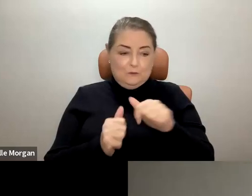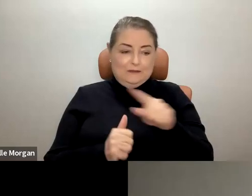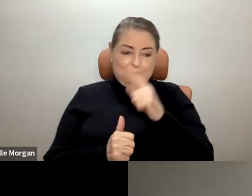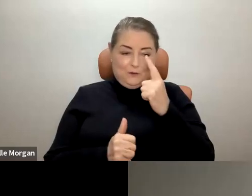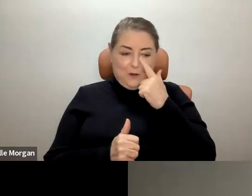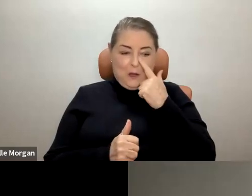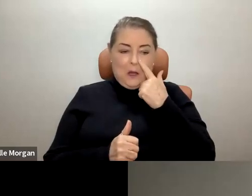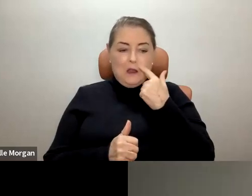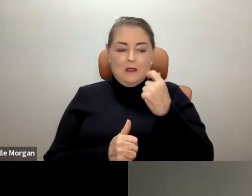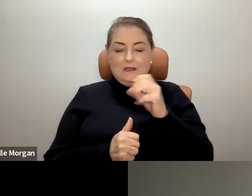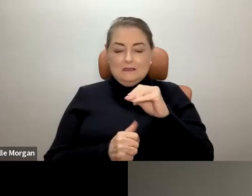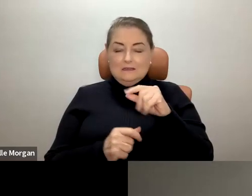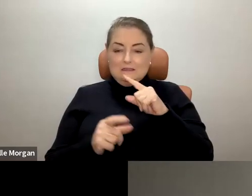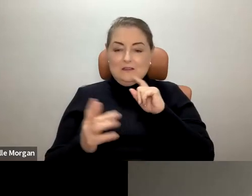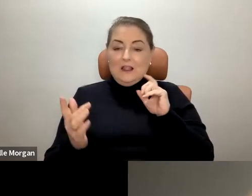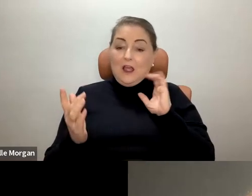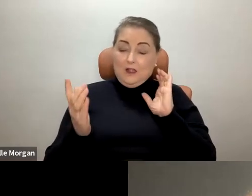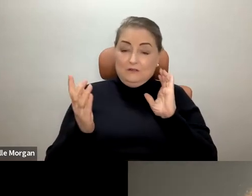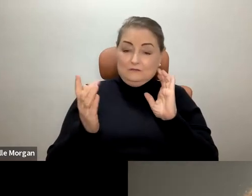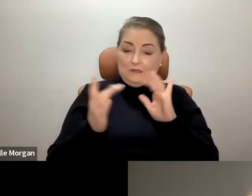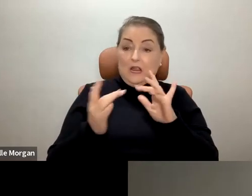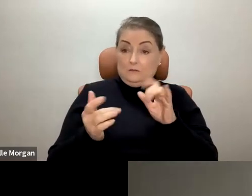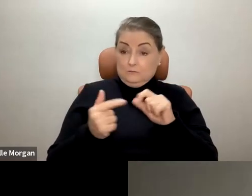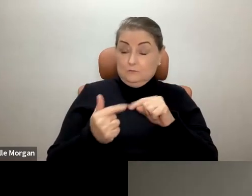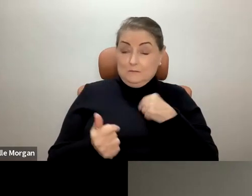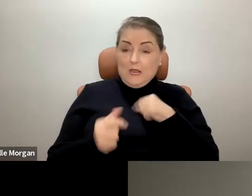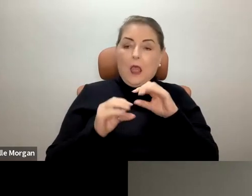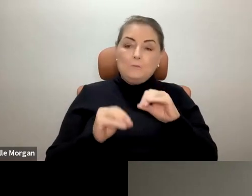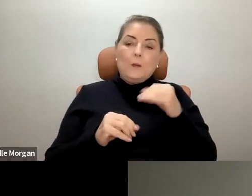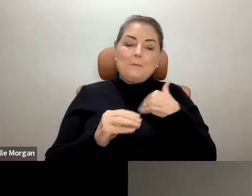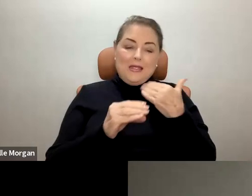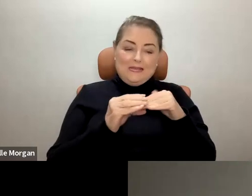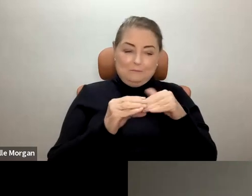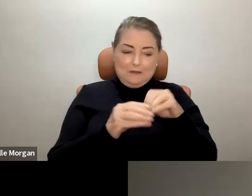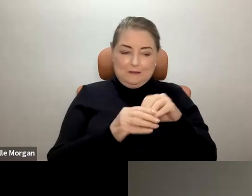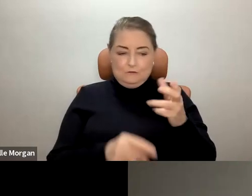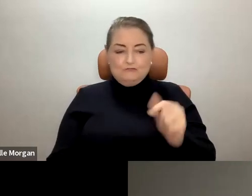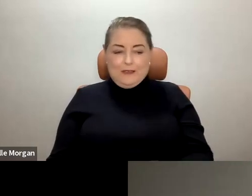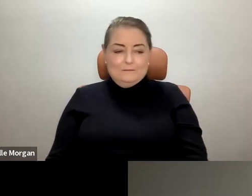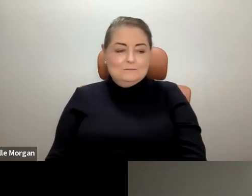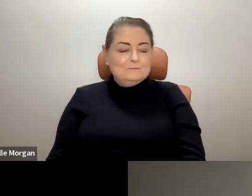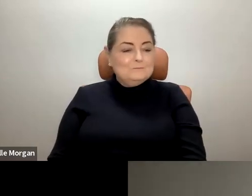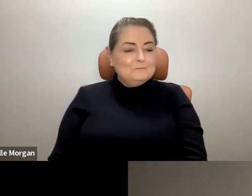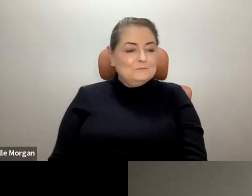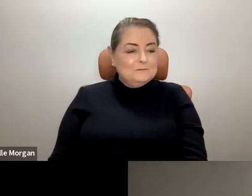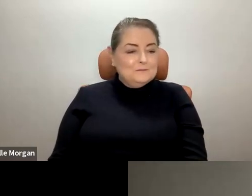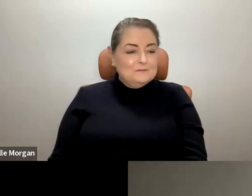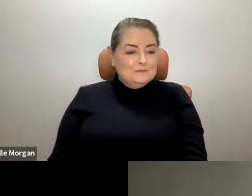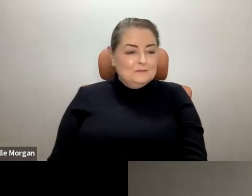welcome to reach out to me, I'll put my email address in the chat.